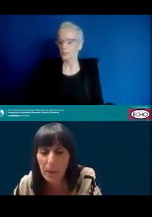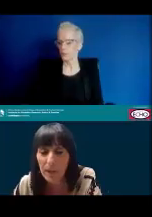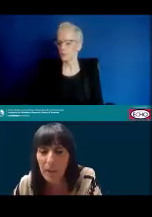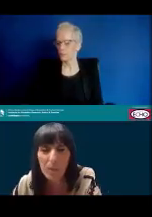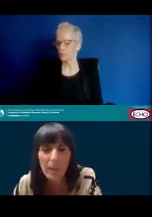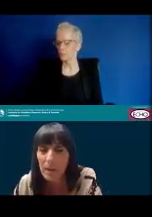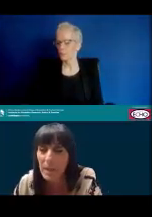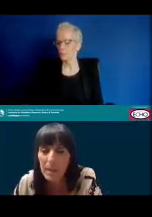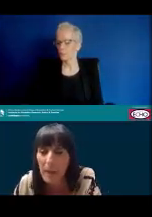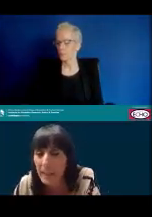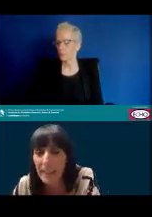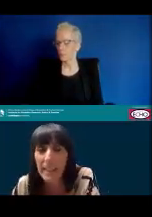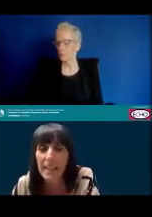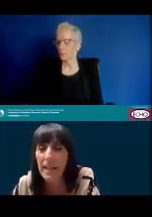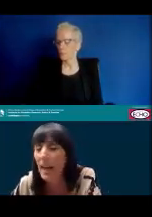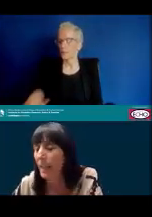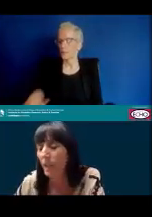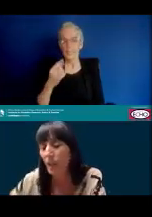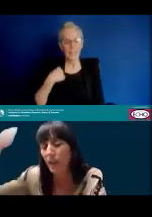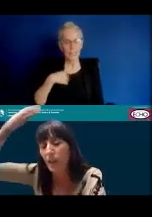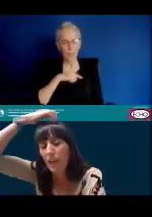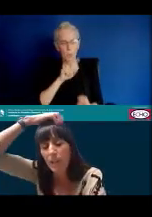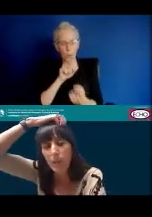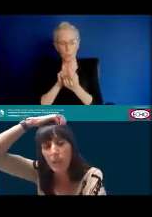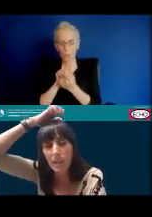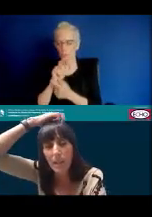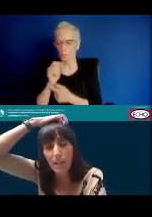person, we'd all be smiling at each other and doing a lot of